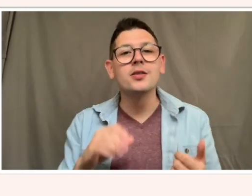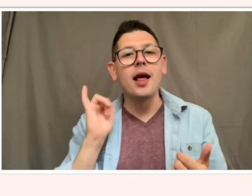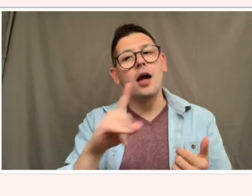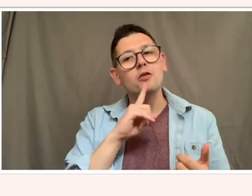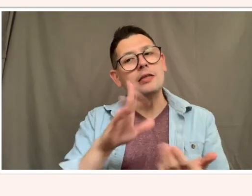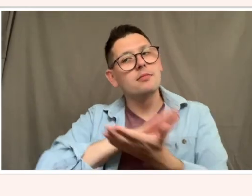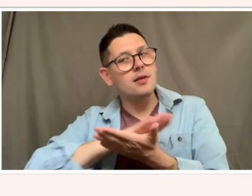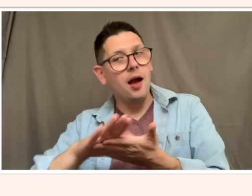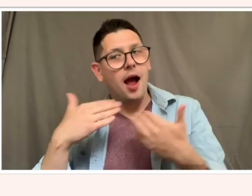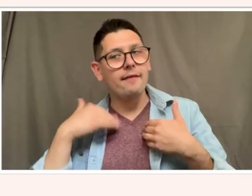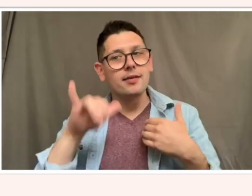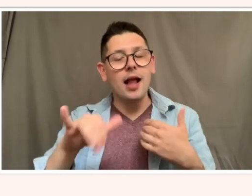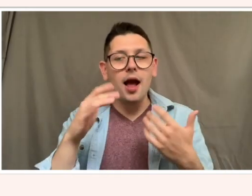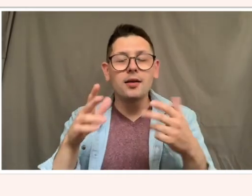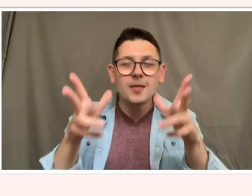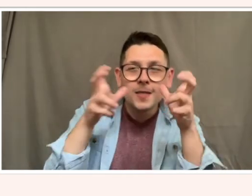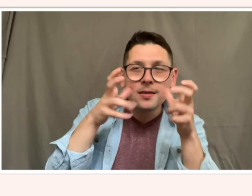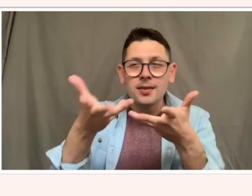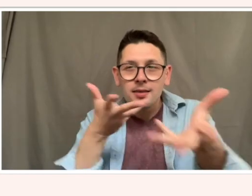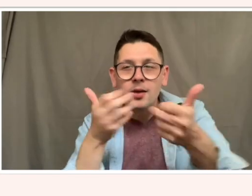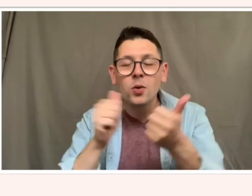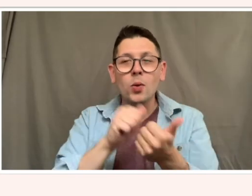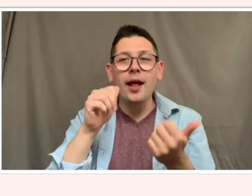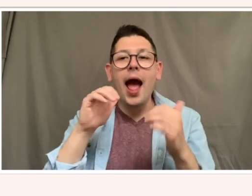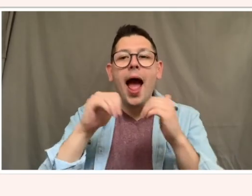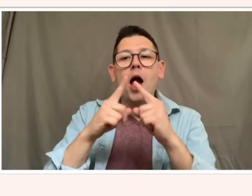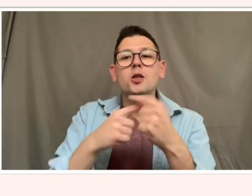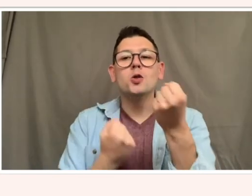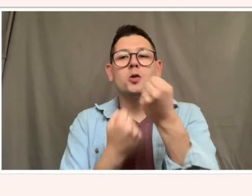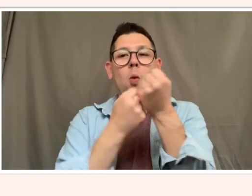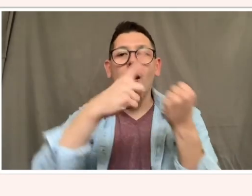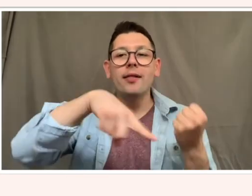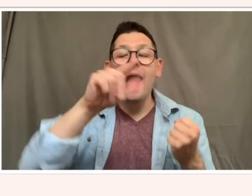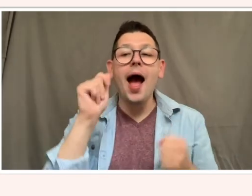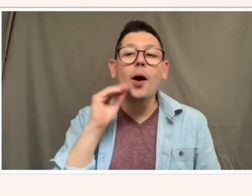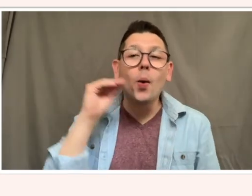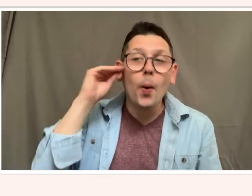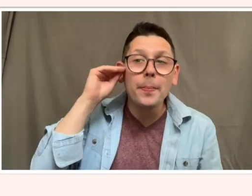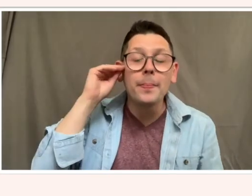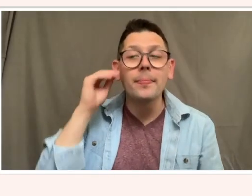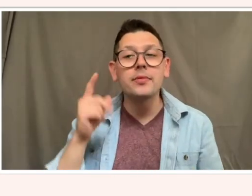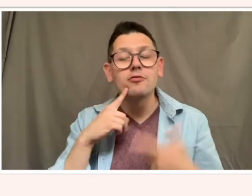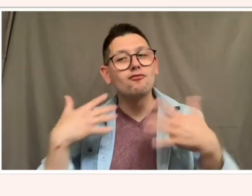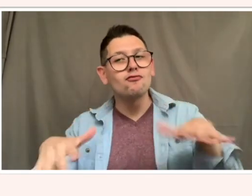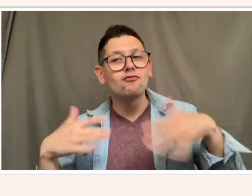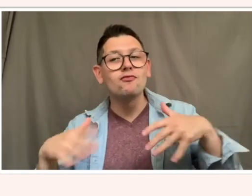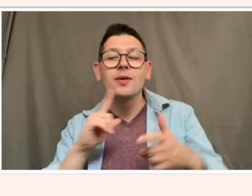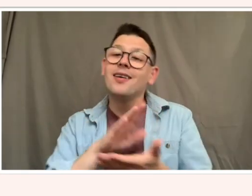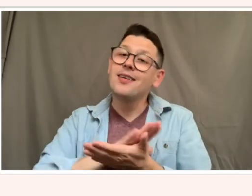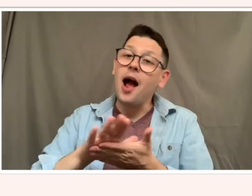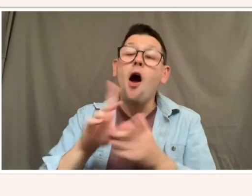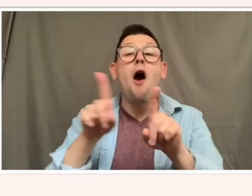they can continue the benefits during this time, and they're still getting the support that they need even though they're at home.